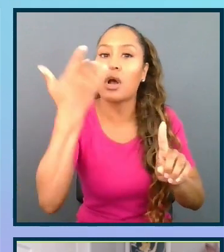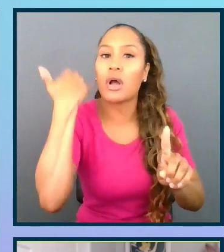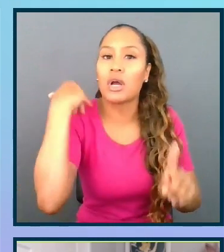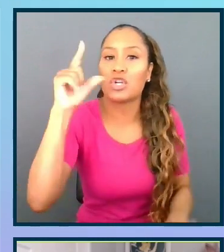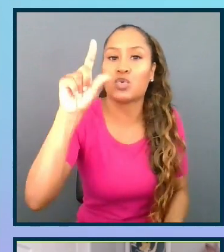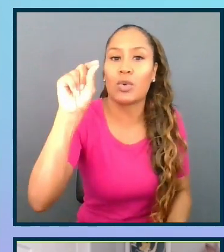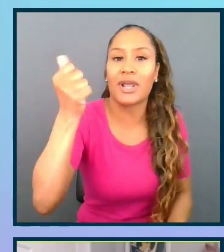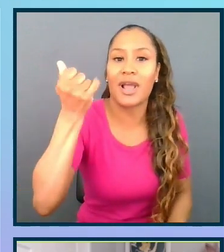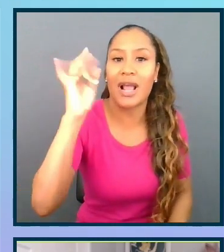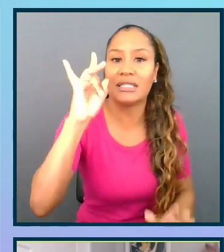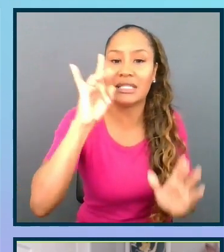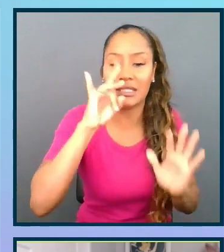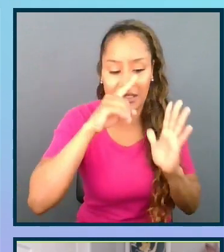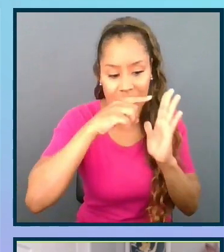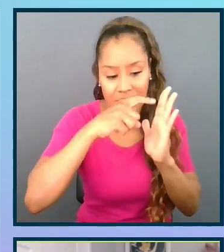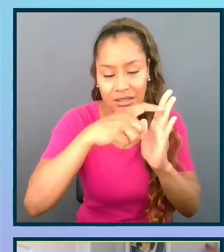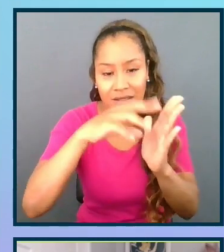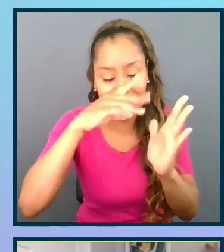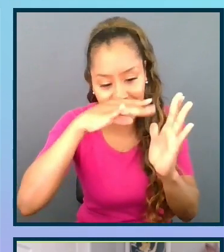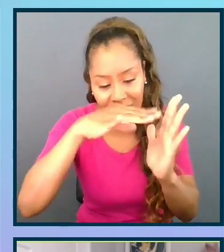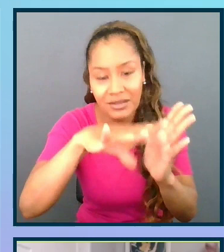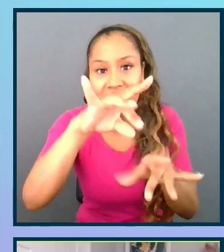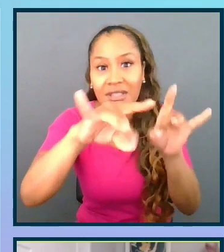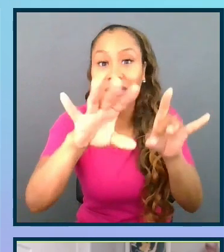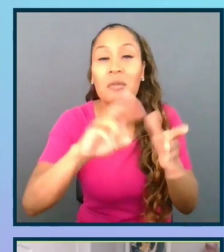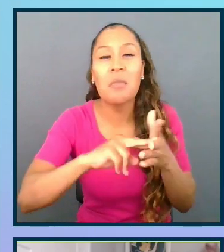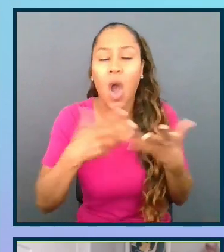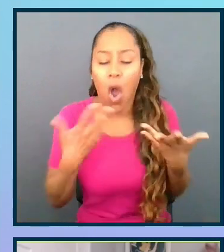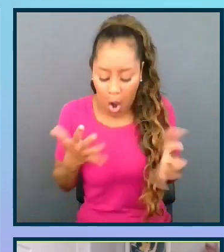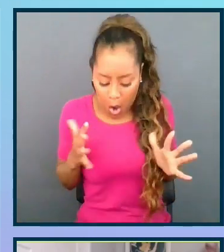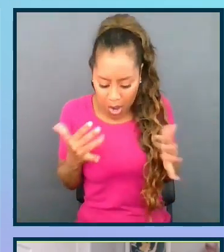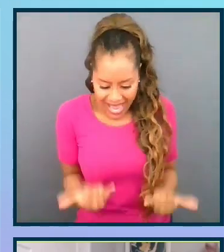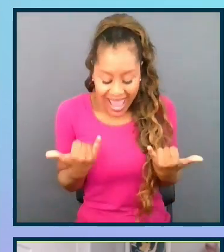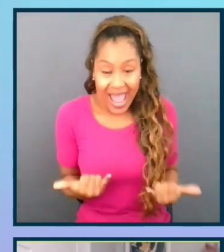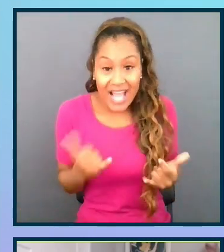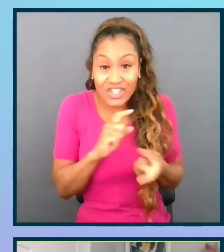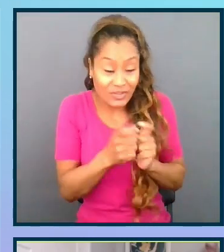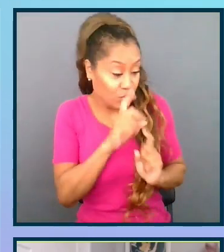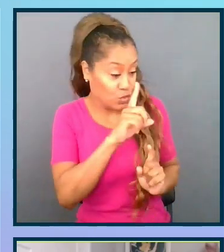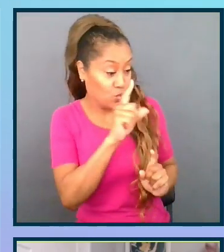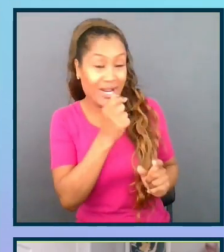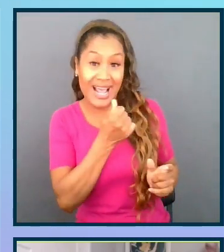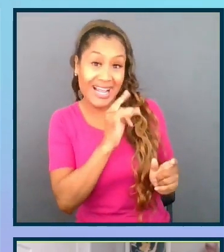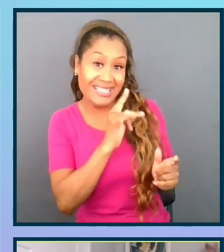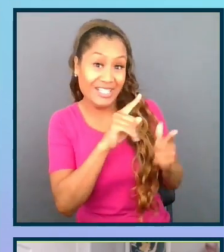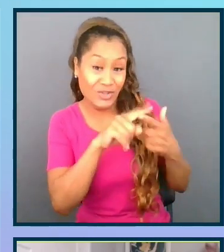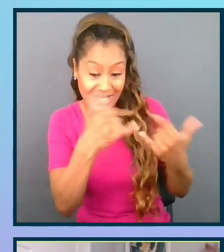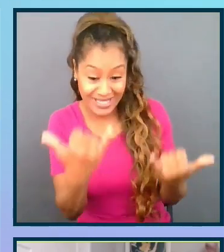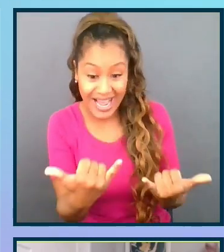Which means the shift is likely already happening, and I personally can attest that it is.